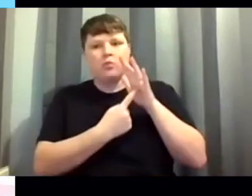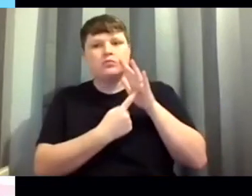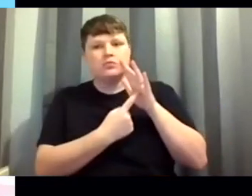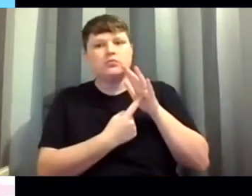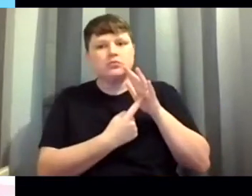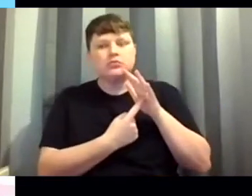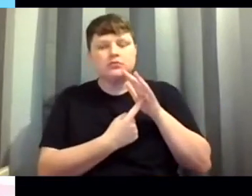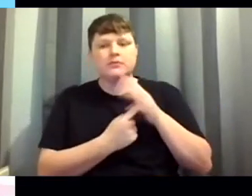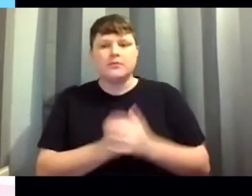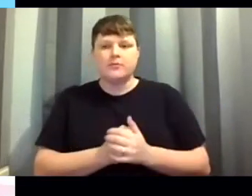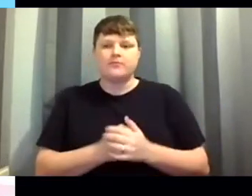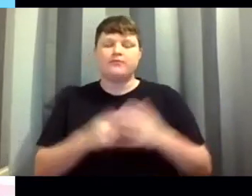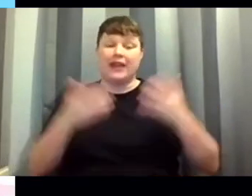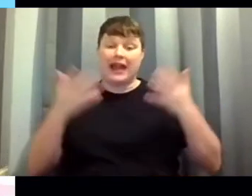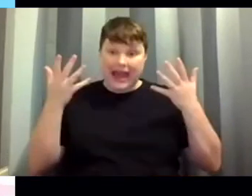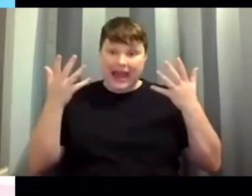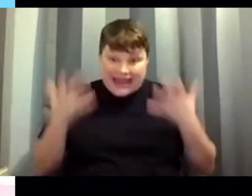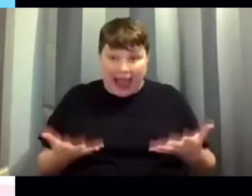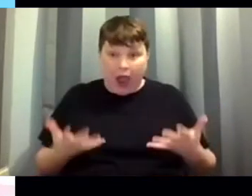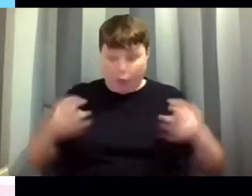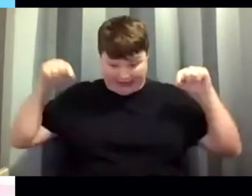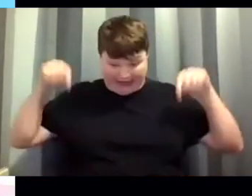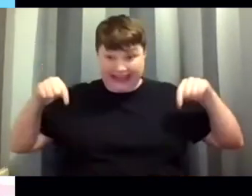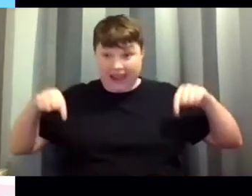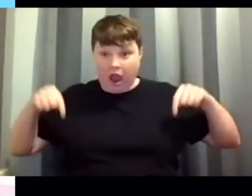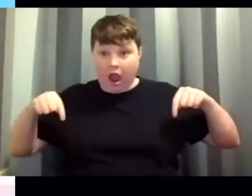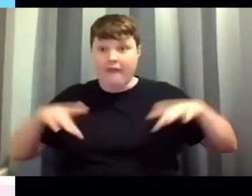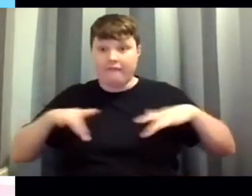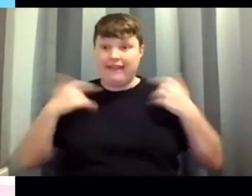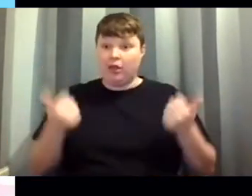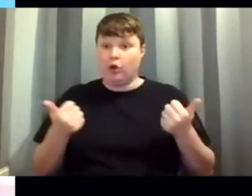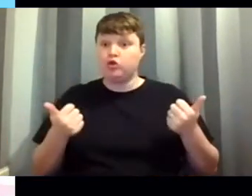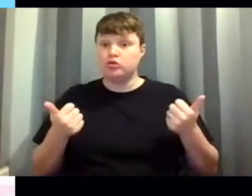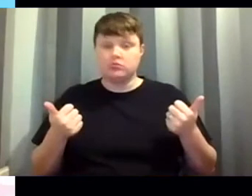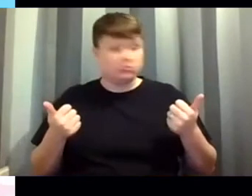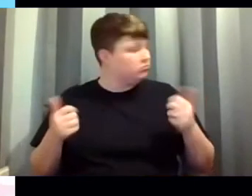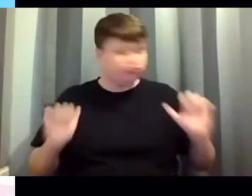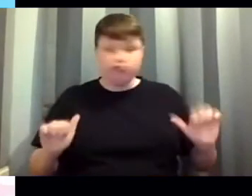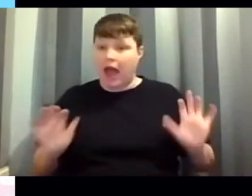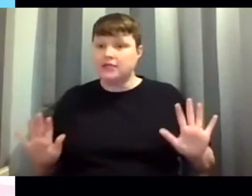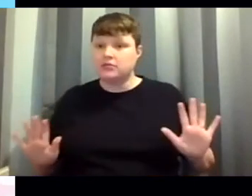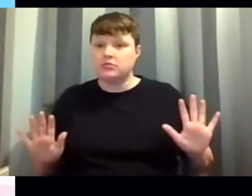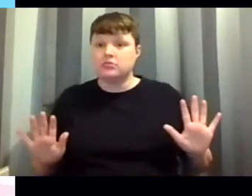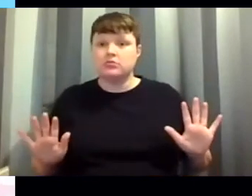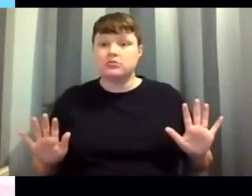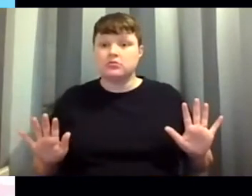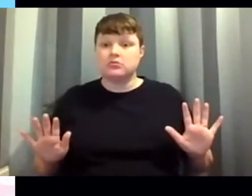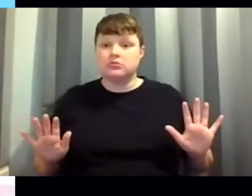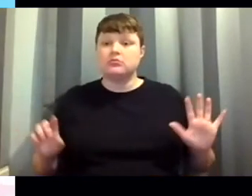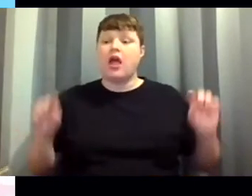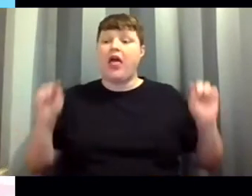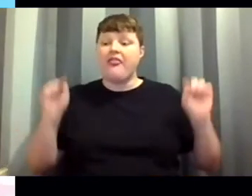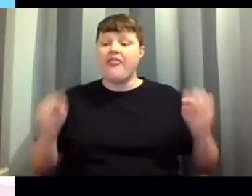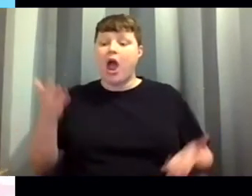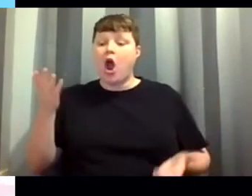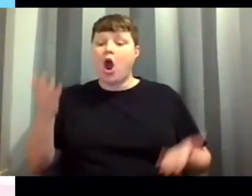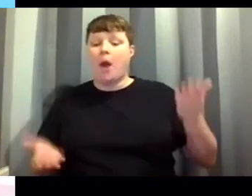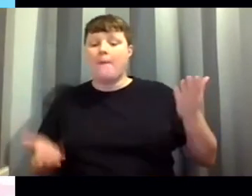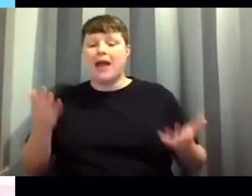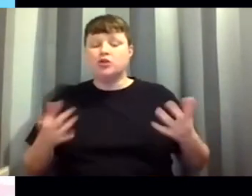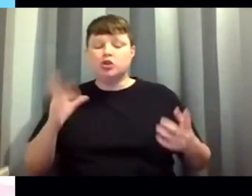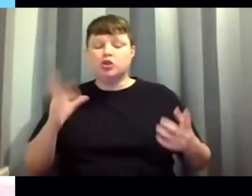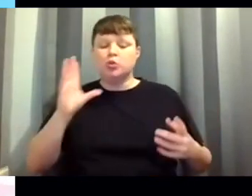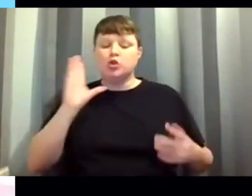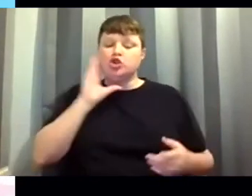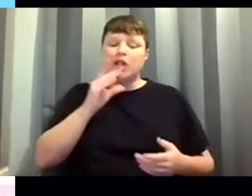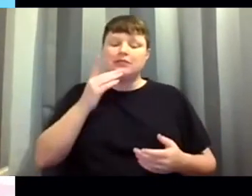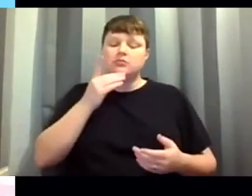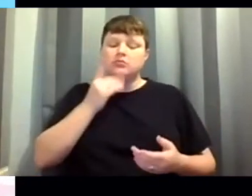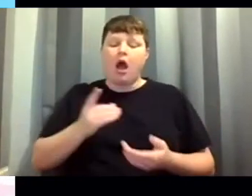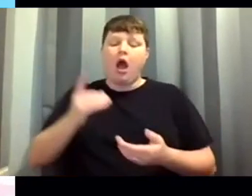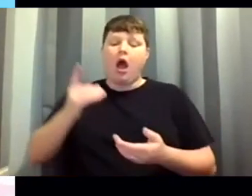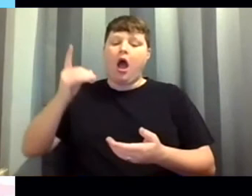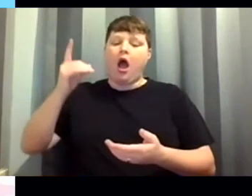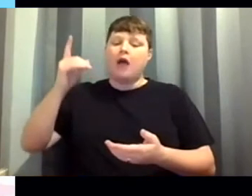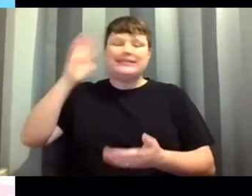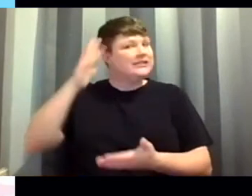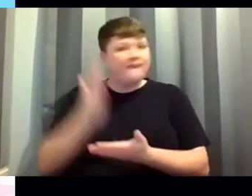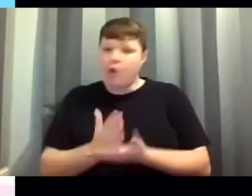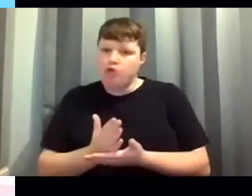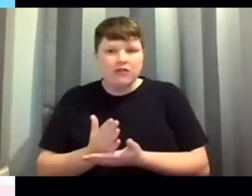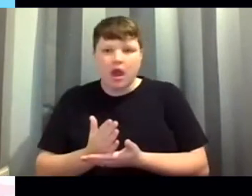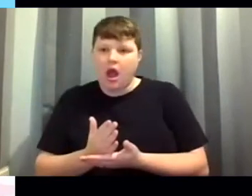here and now - feels good and right. That's compared to gender dysphoria which is miasmic: a toxic fog.